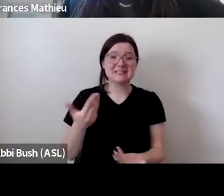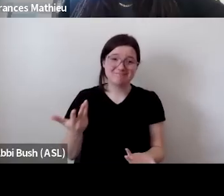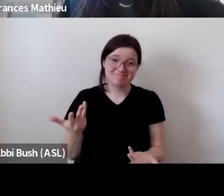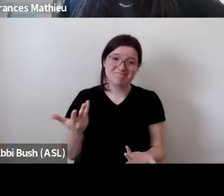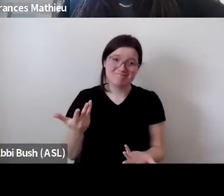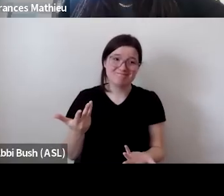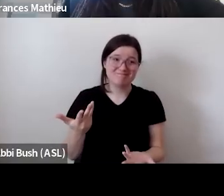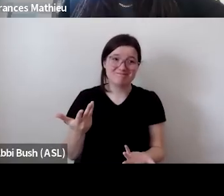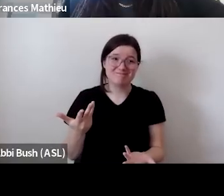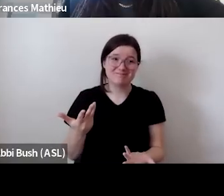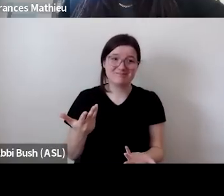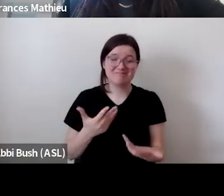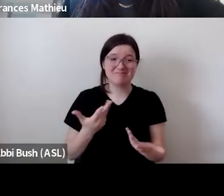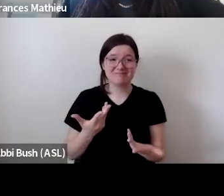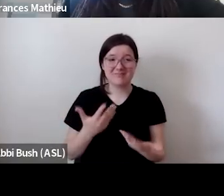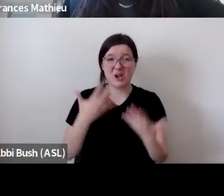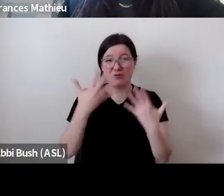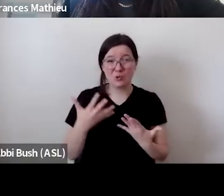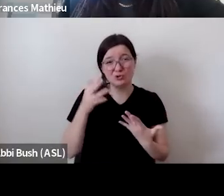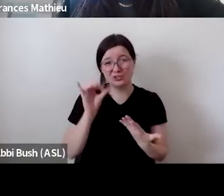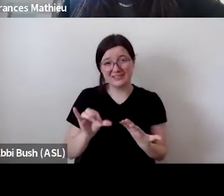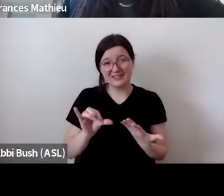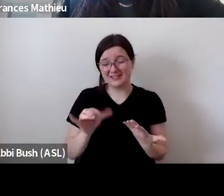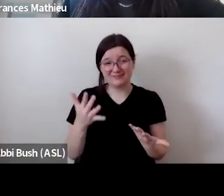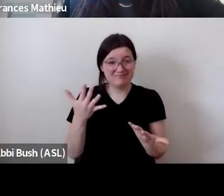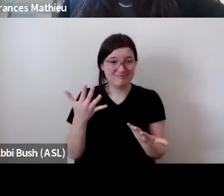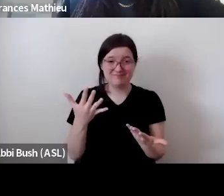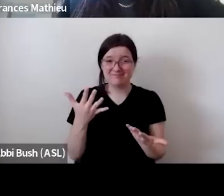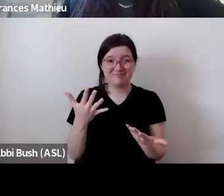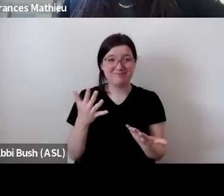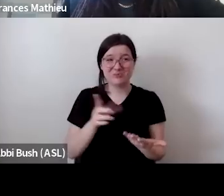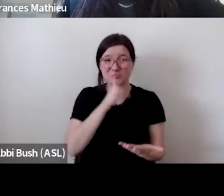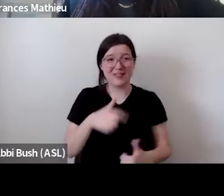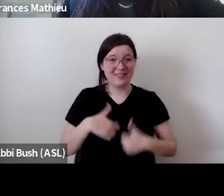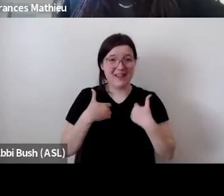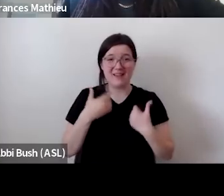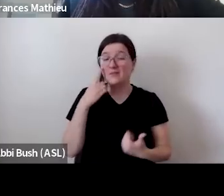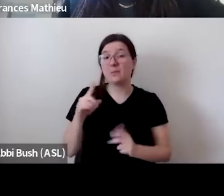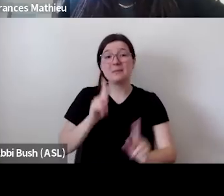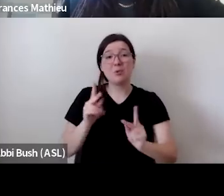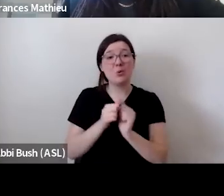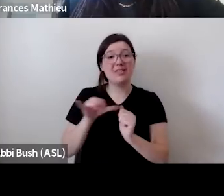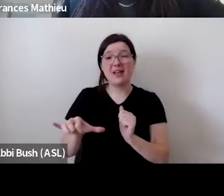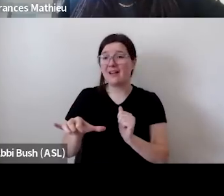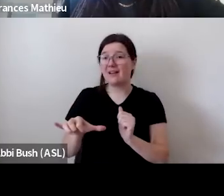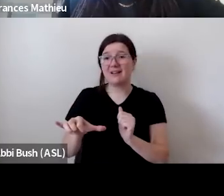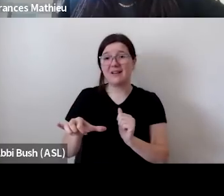with this unfortunate condition. It may take a while, but as a team we can not feel that kind of burden as an individual treating